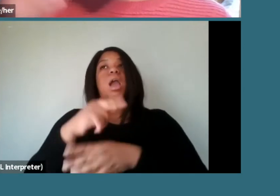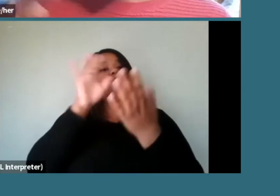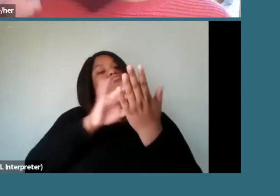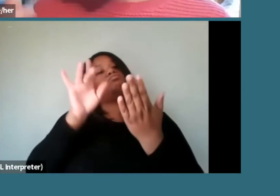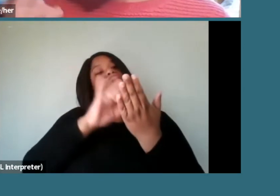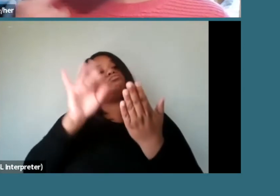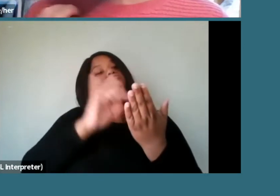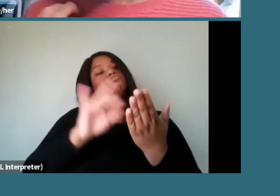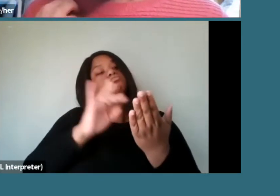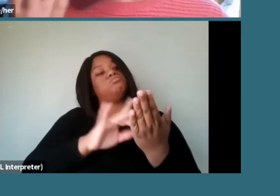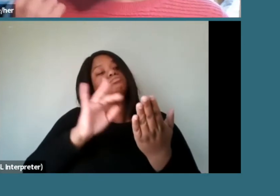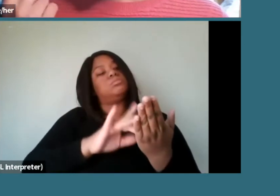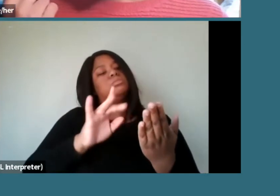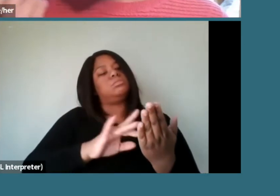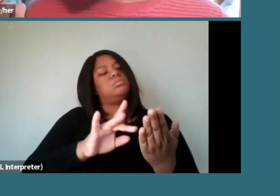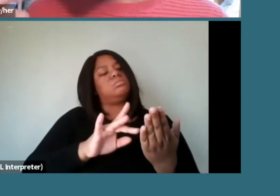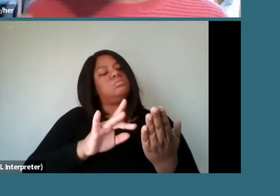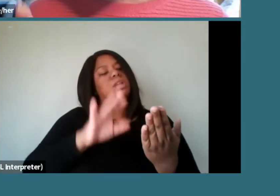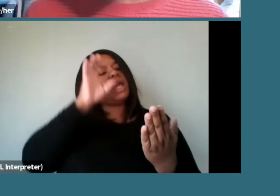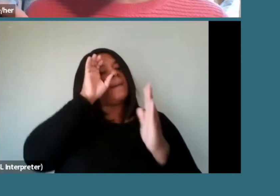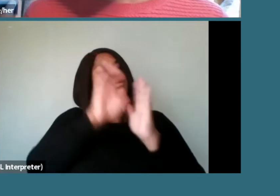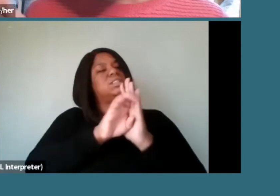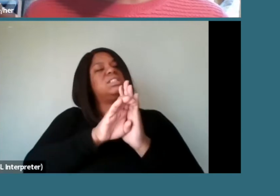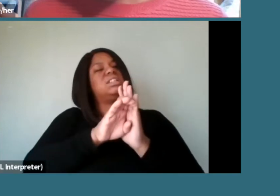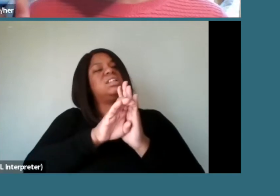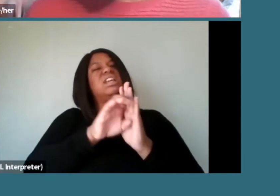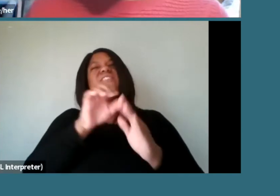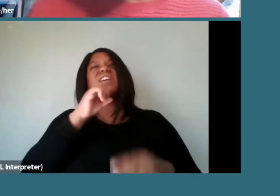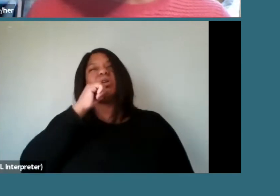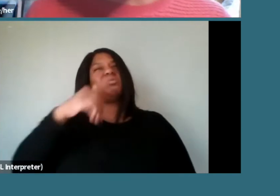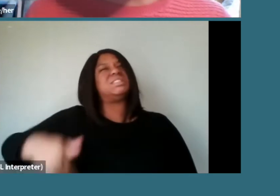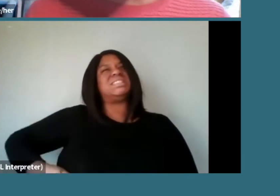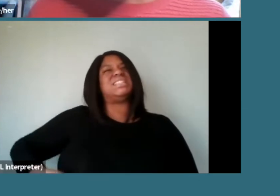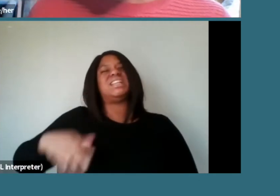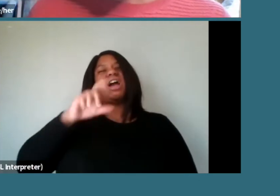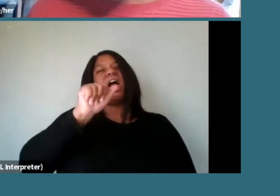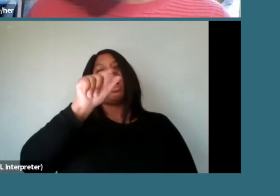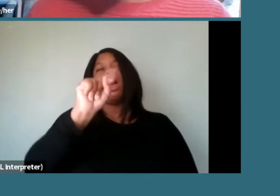I'm tapping through the images, if I don't sense that there's alt text on the image, I'm not going to read it, I'm not going to go for it.